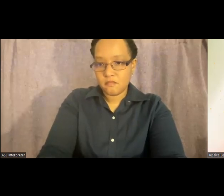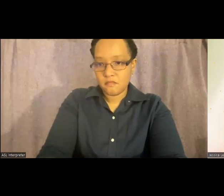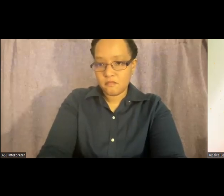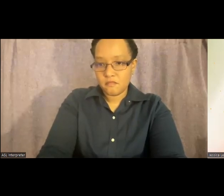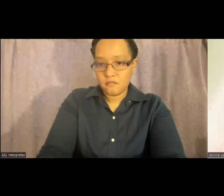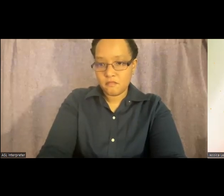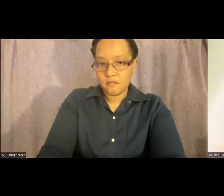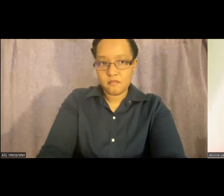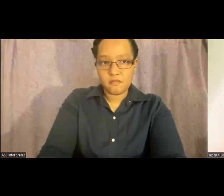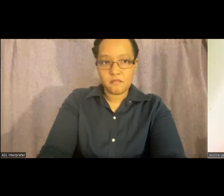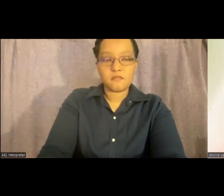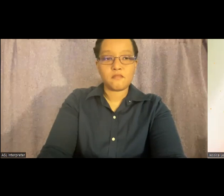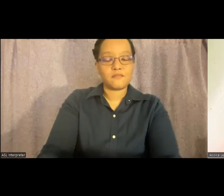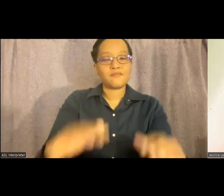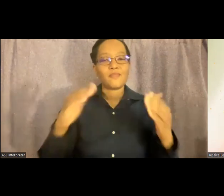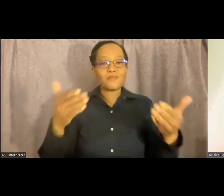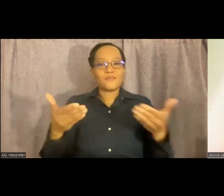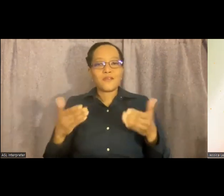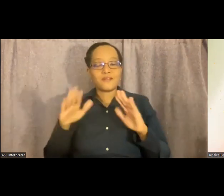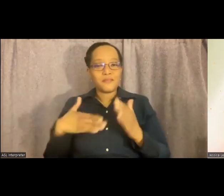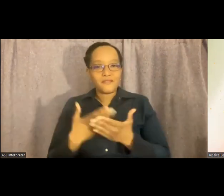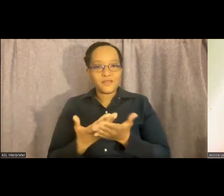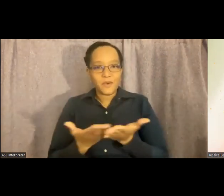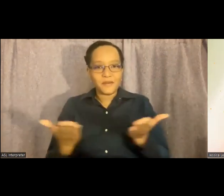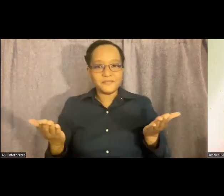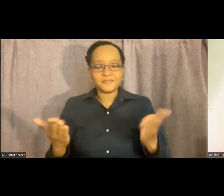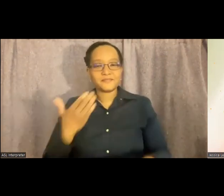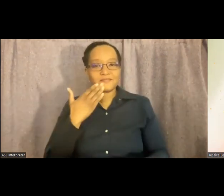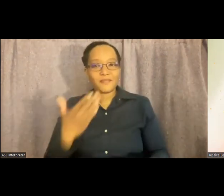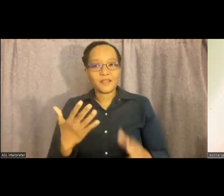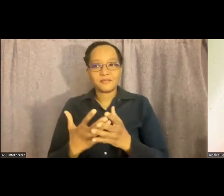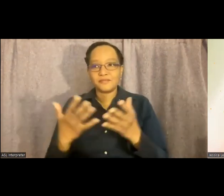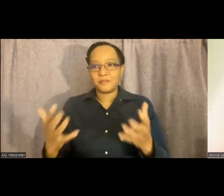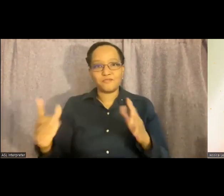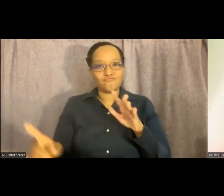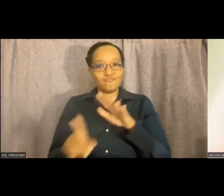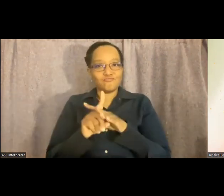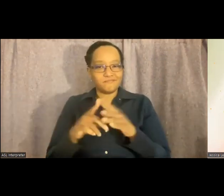. >> JESSICA LEHMAN: Welcome everyone . Thank you so much for being here today.